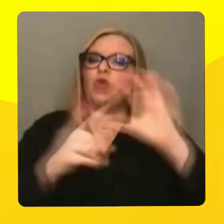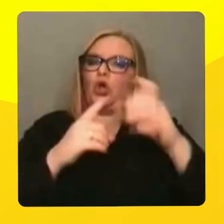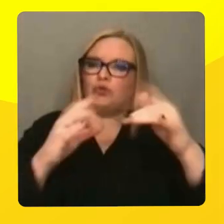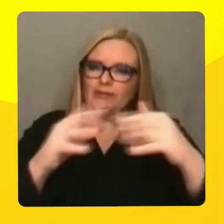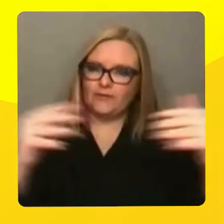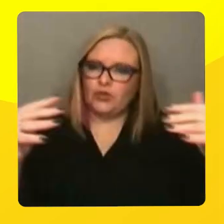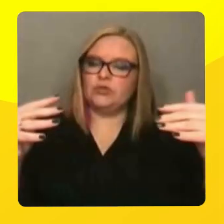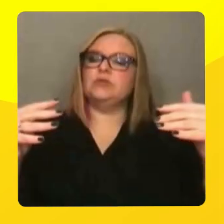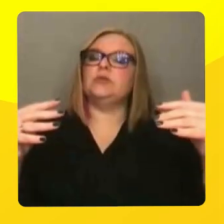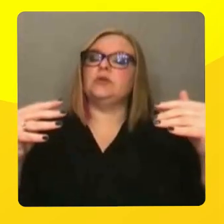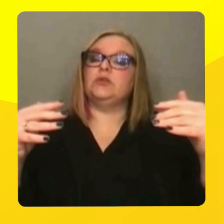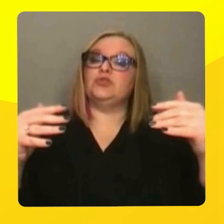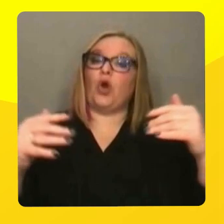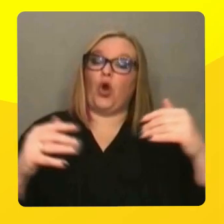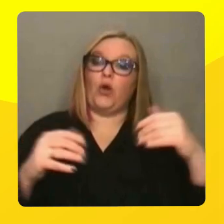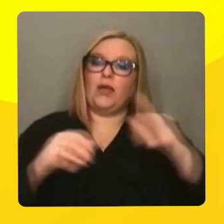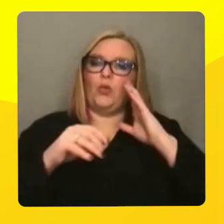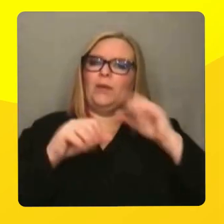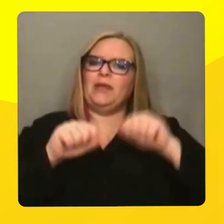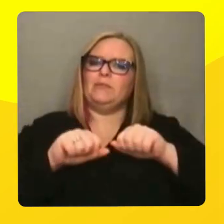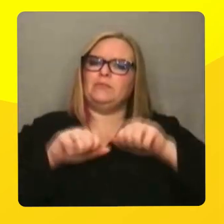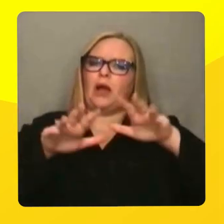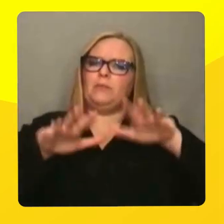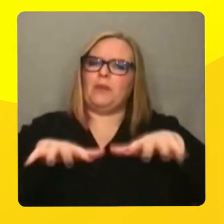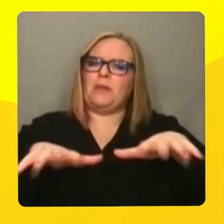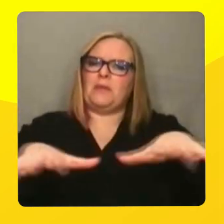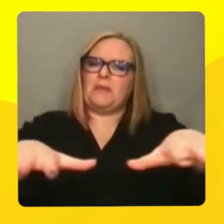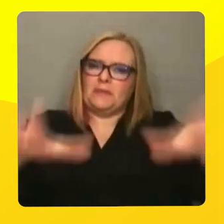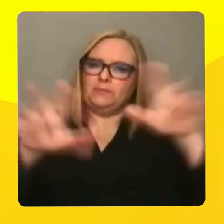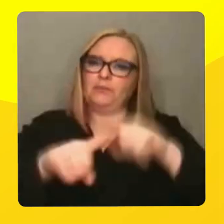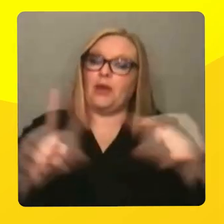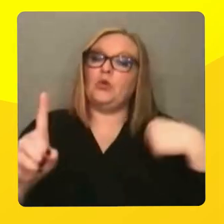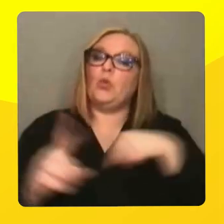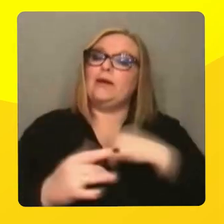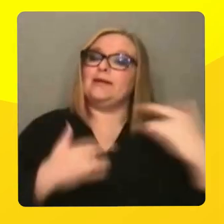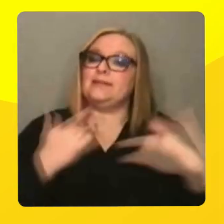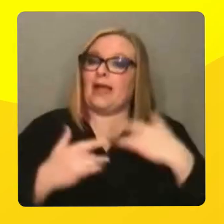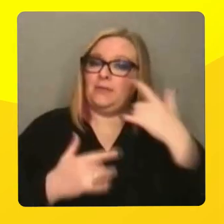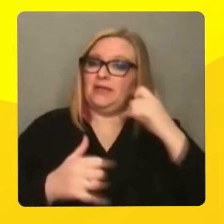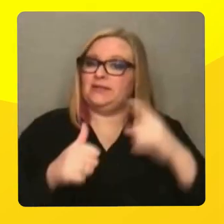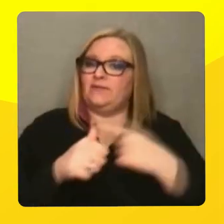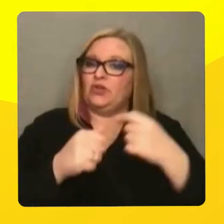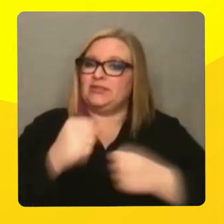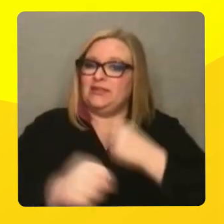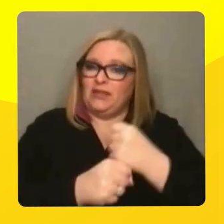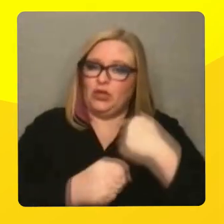I think, will be take years to see. But we're very excited because this is just the first year and we've already made some partnerships